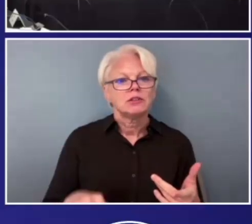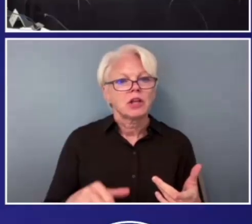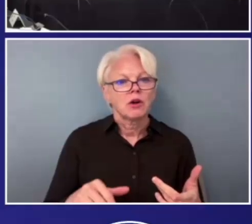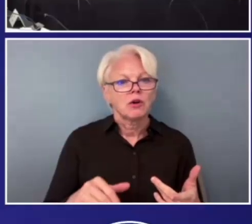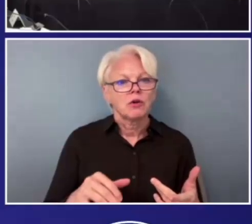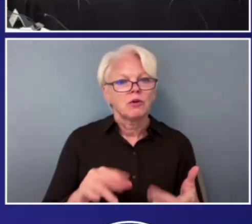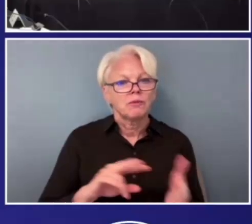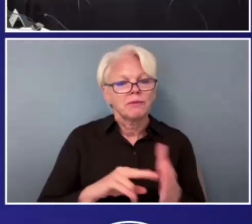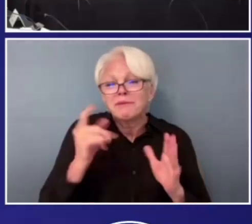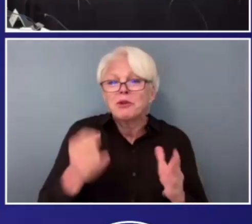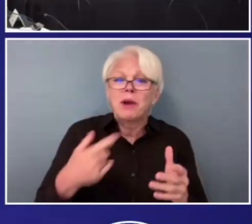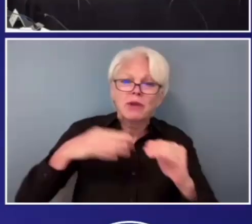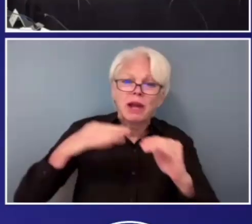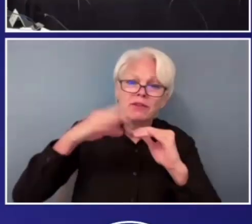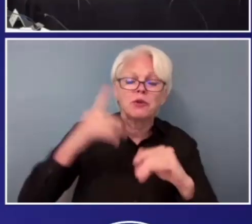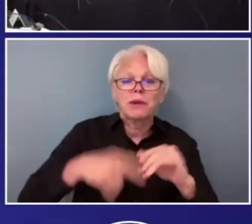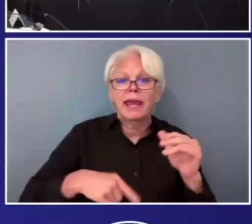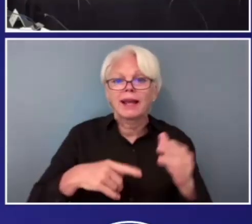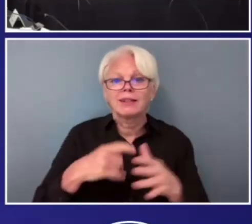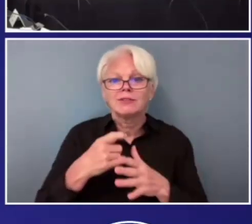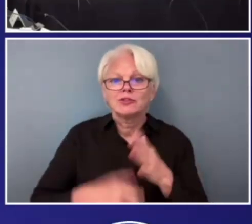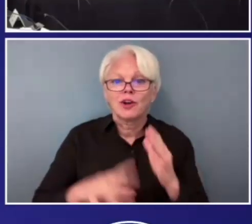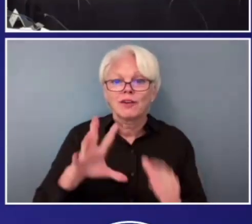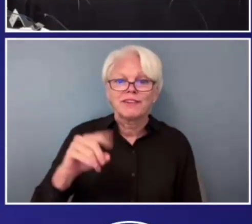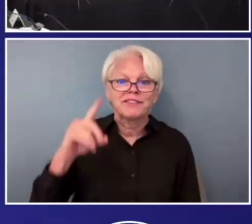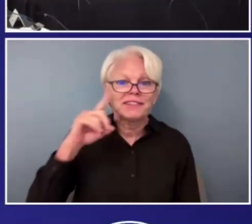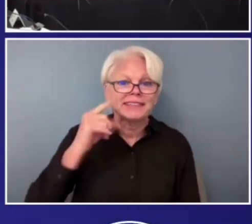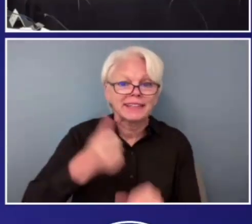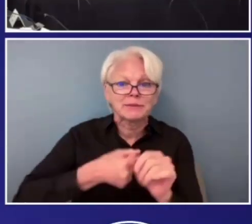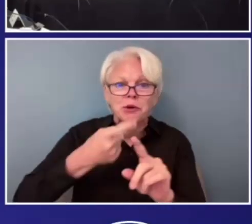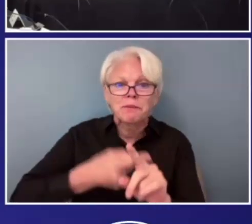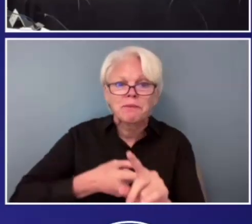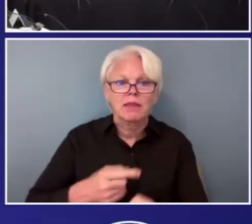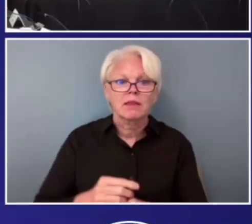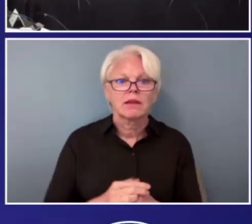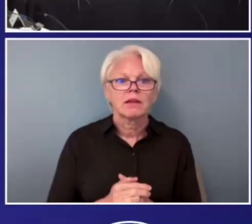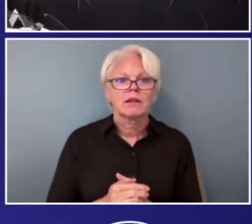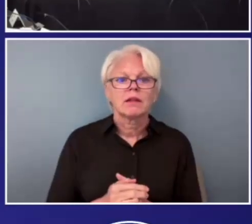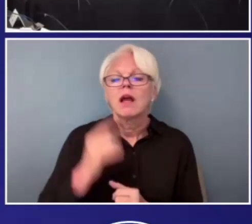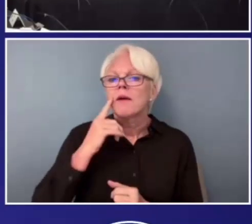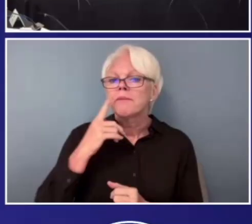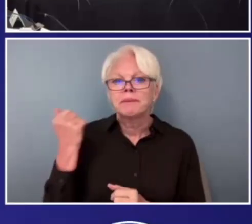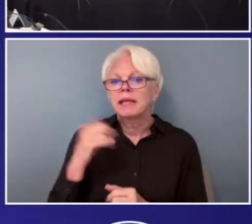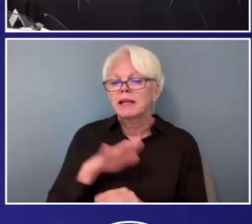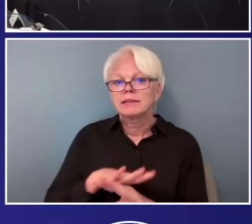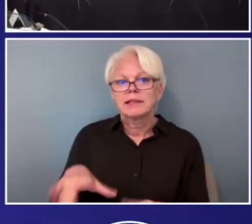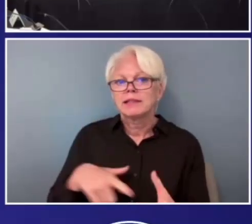because you can't charge them $0.50 per month. So, because it's not required by the